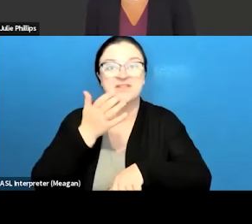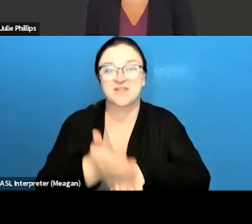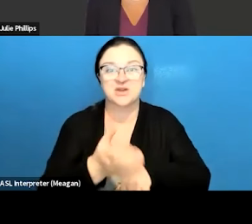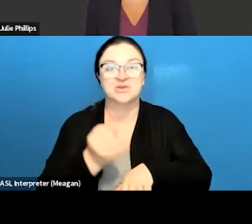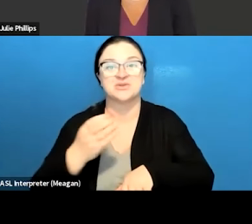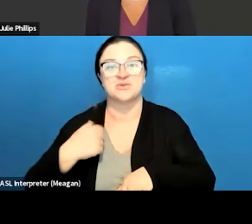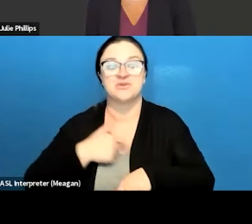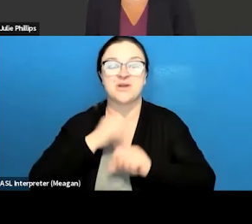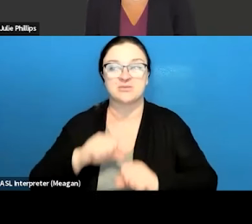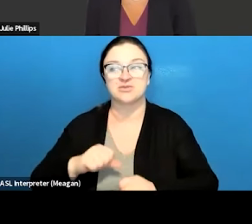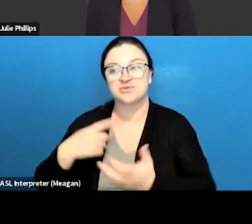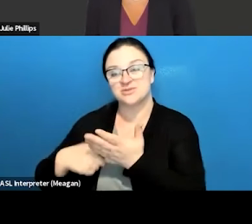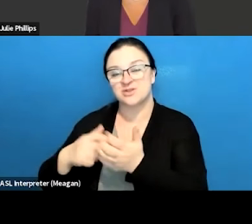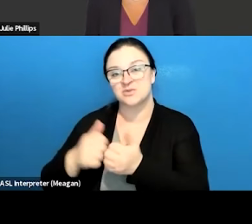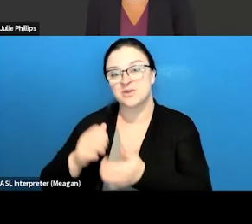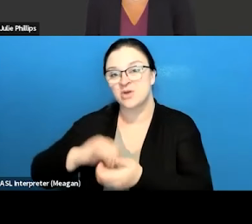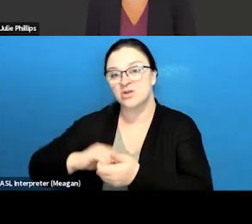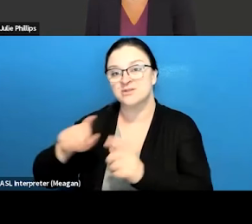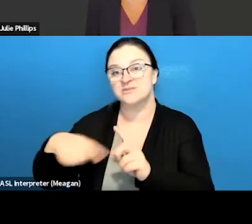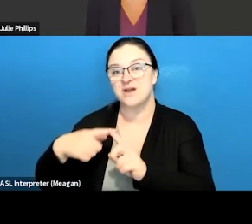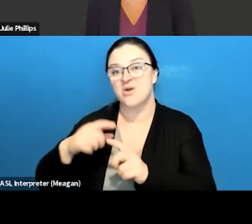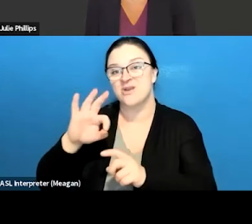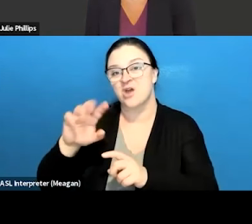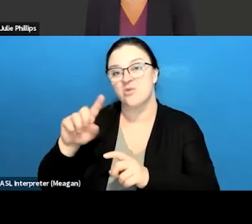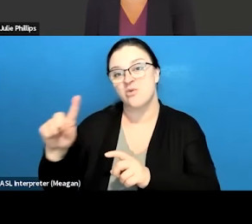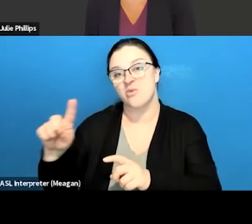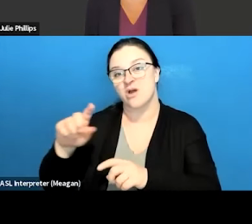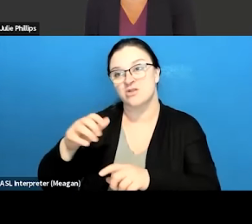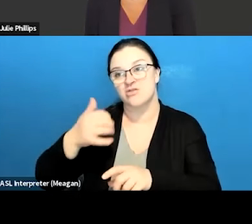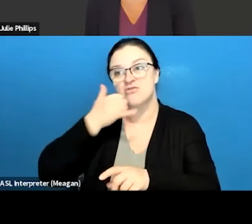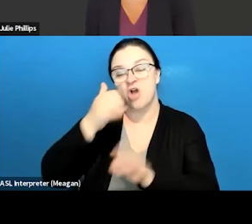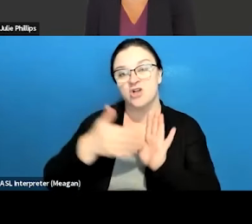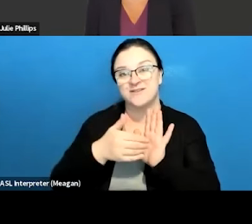about 911 call diversion, there is a lot of interest